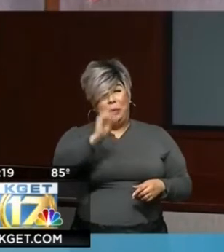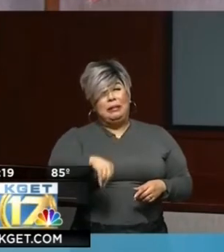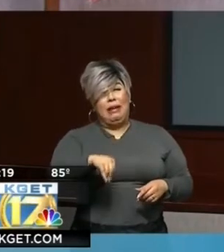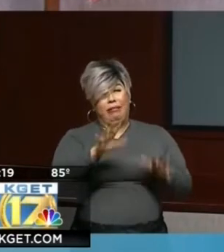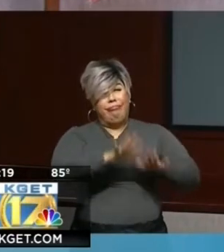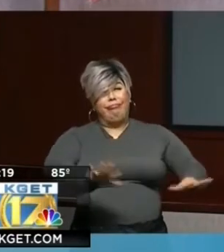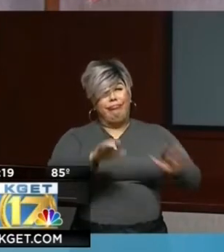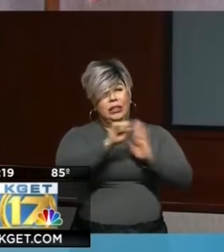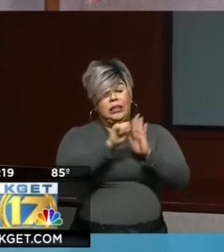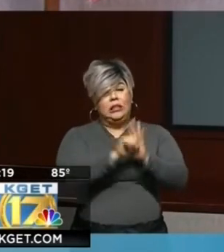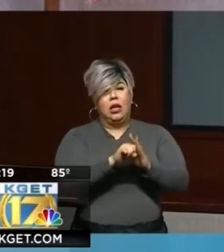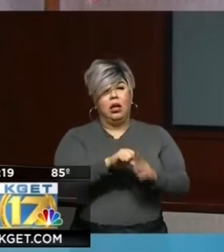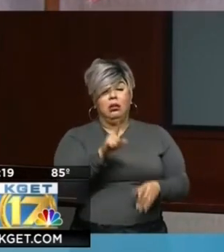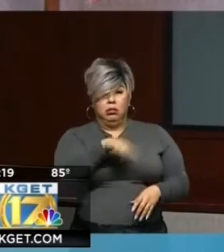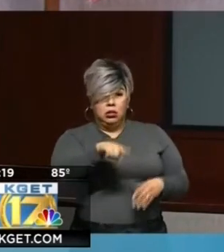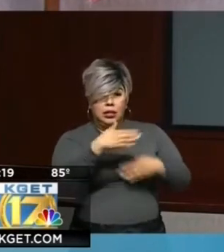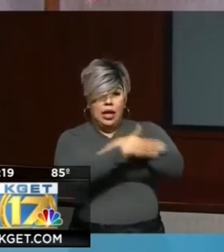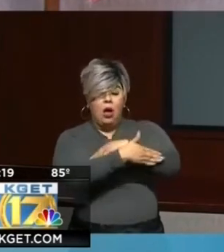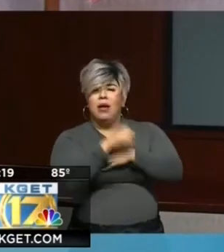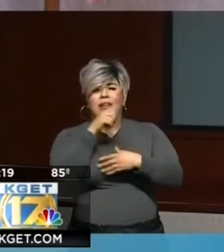THERE ARE 19 COUNTIES IN THE STATE REPRESENTING MORE THAN